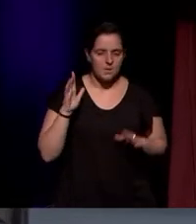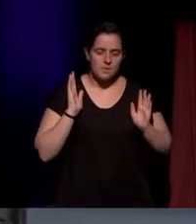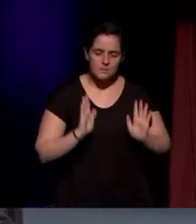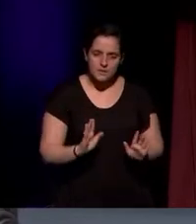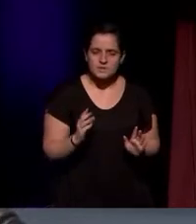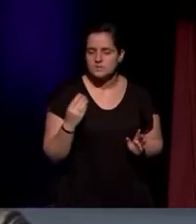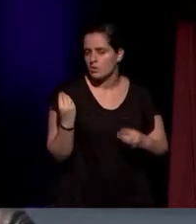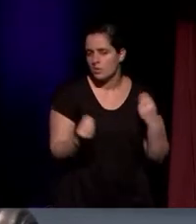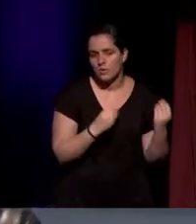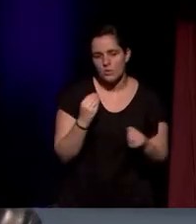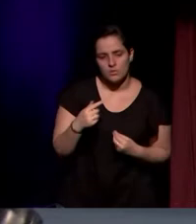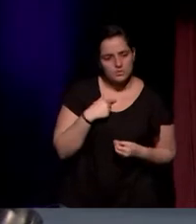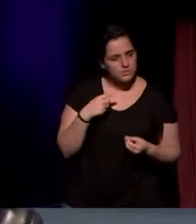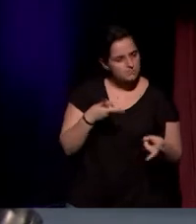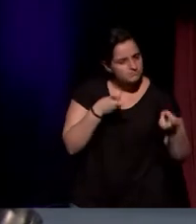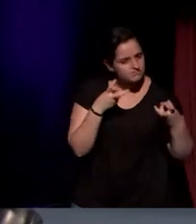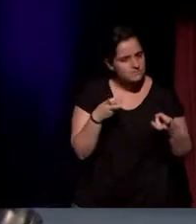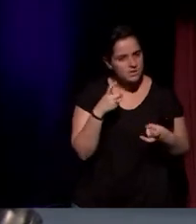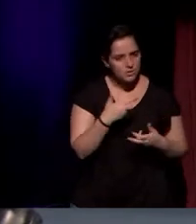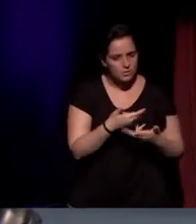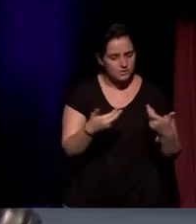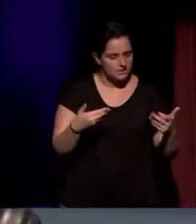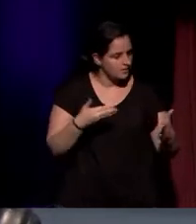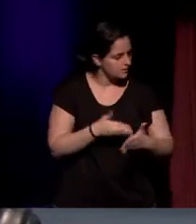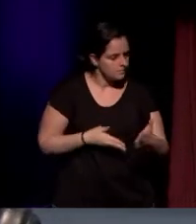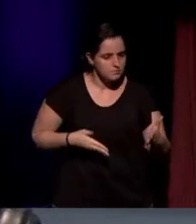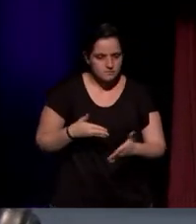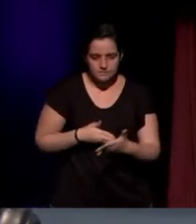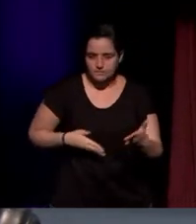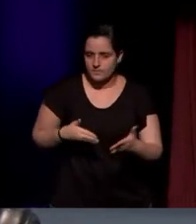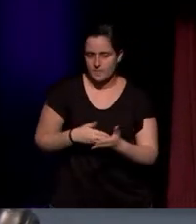with these terrible scenarios of limitation of rights?